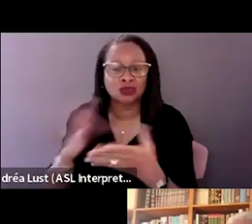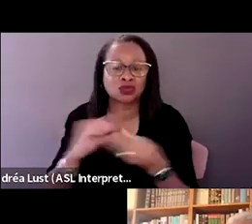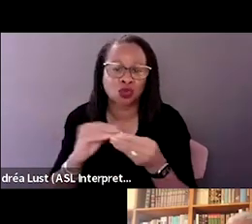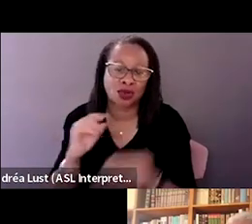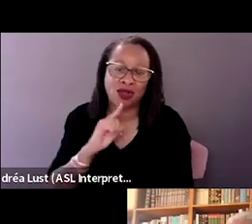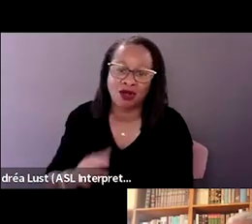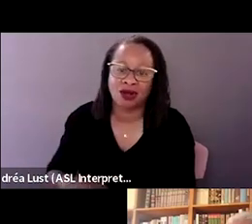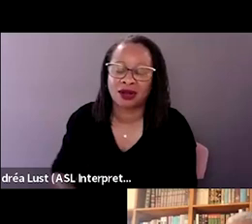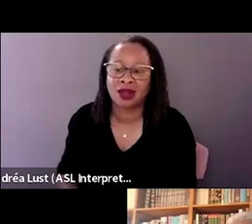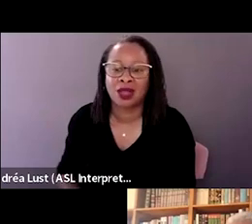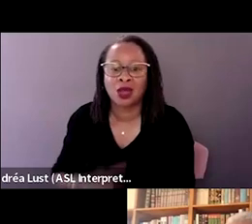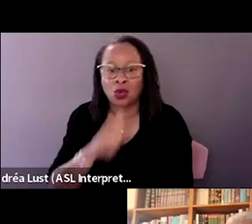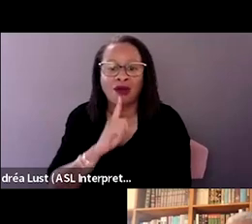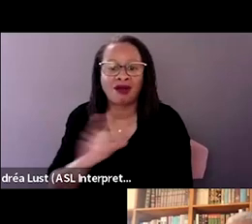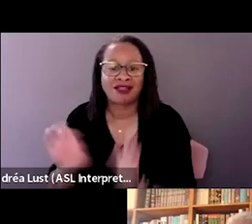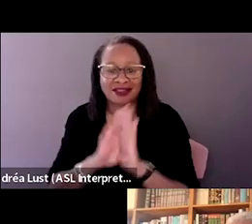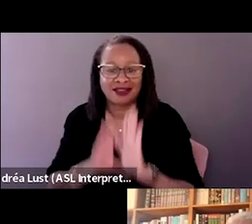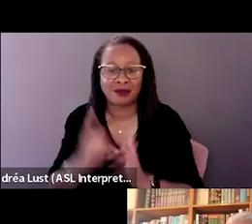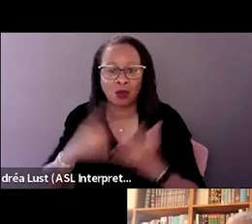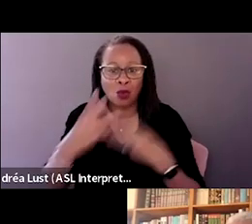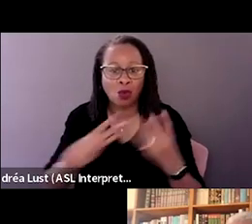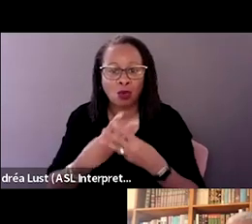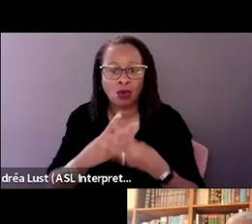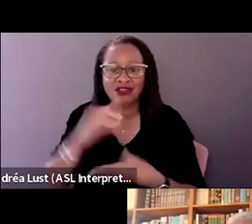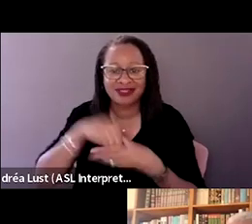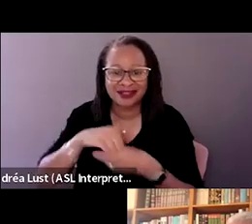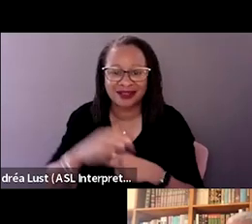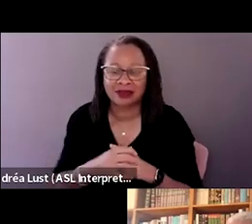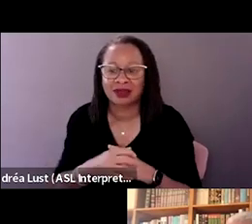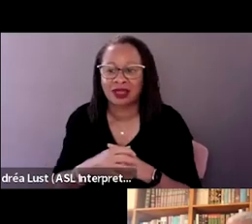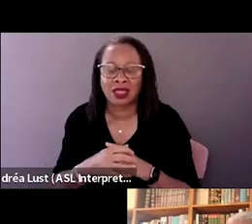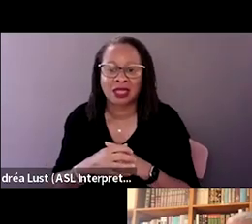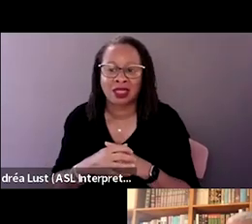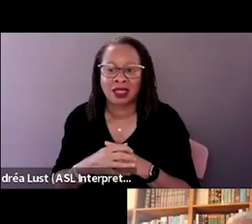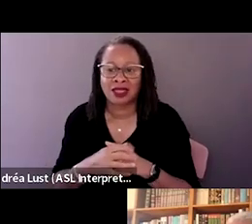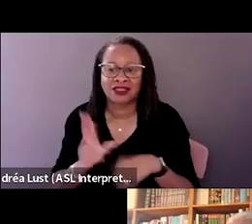You know, who are these characters? What world are they in? I use this phrase story gates.